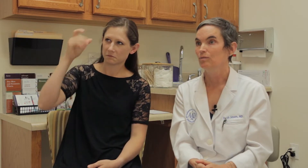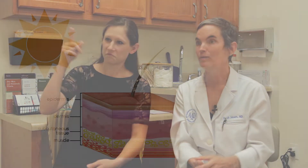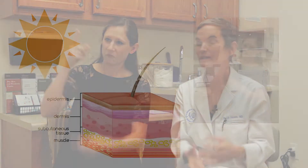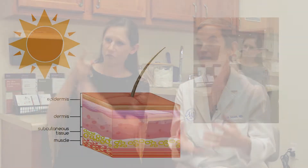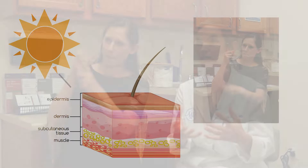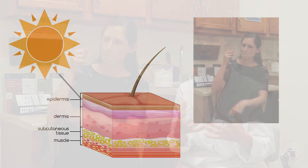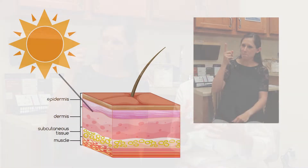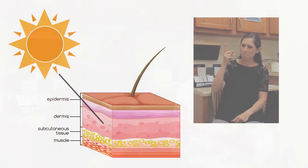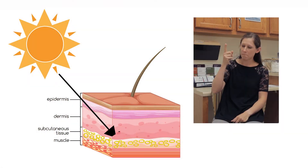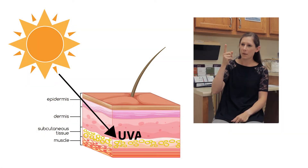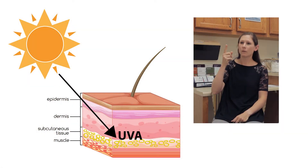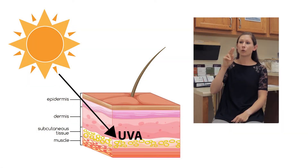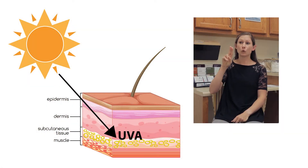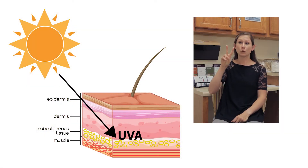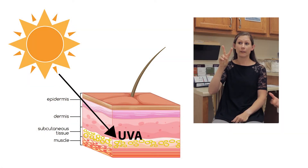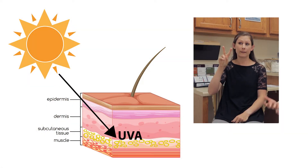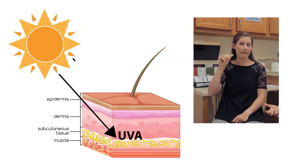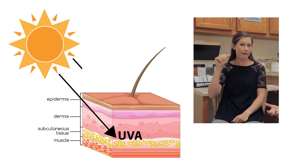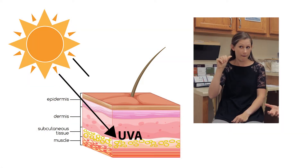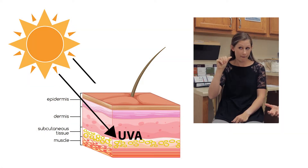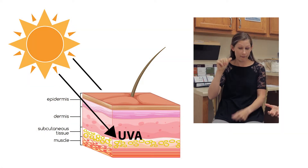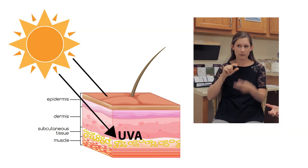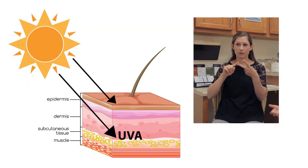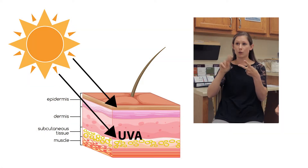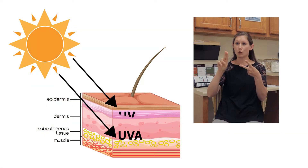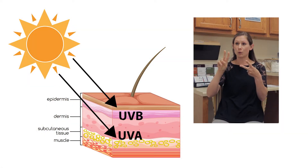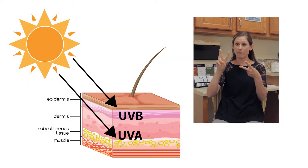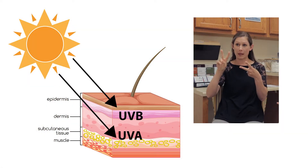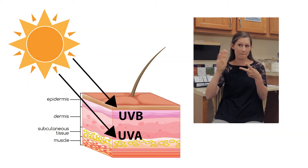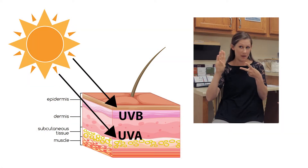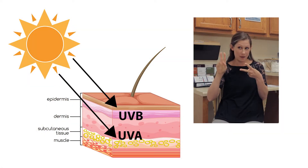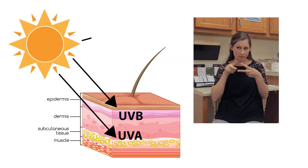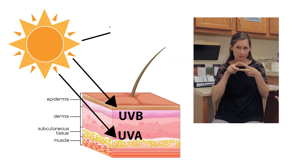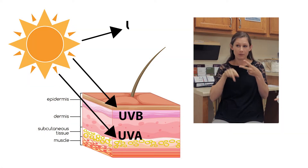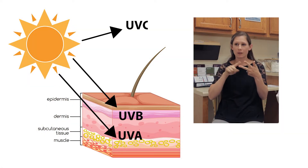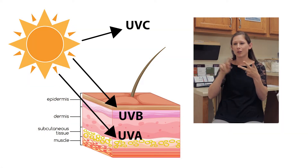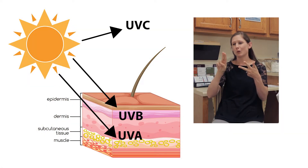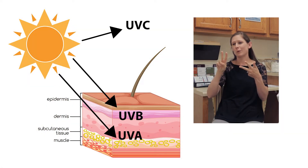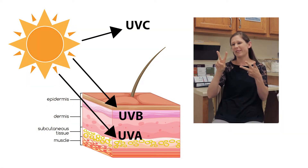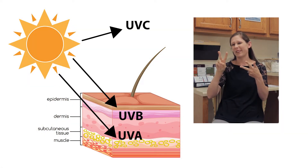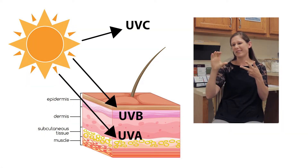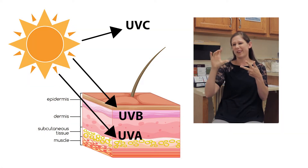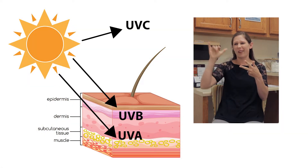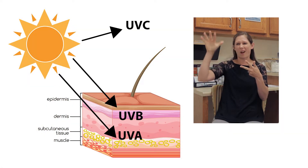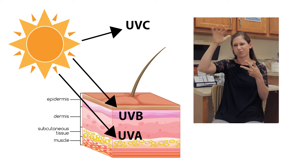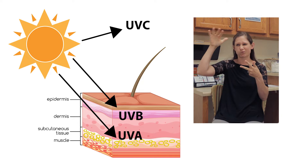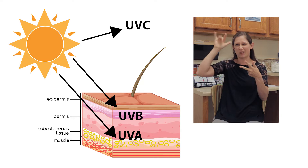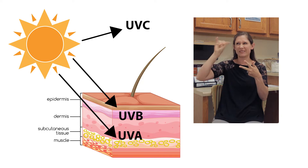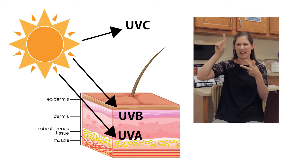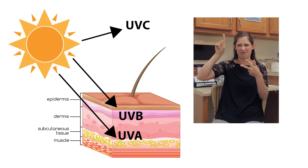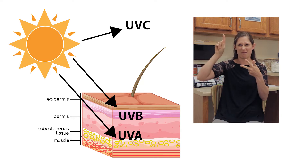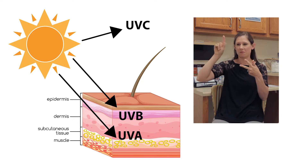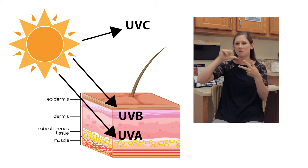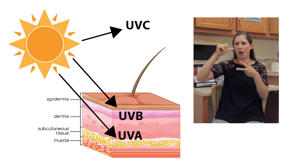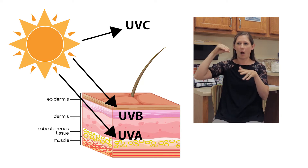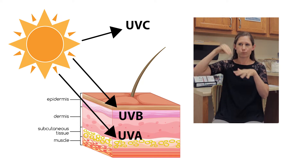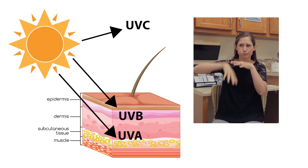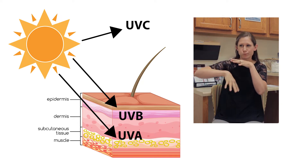We see UVA and UVB, UVC stays up in the clouds above us.